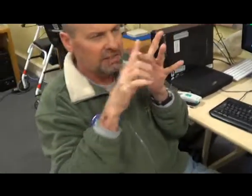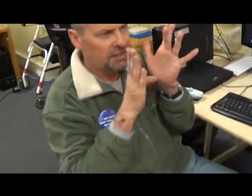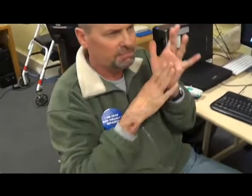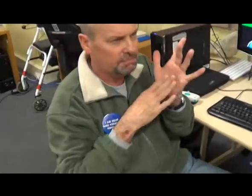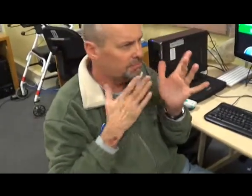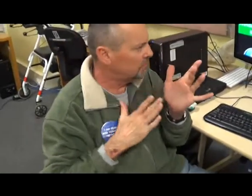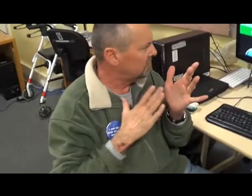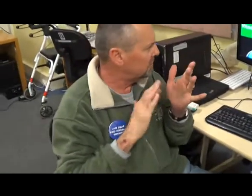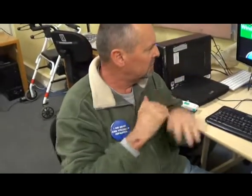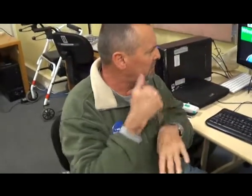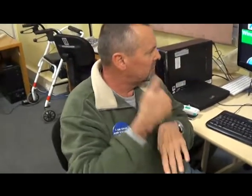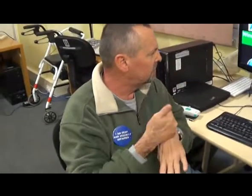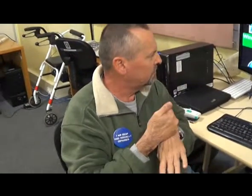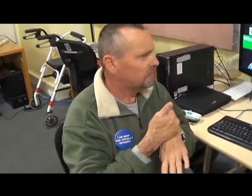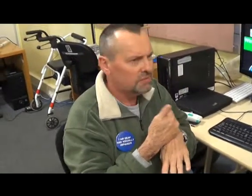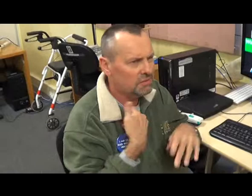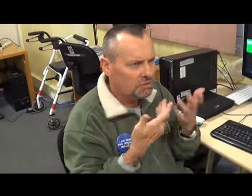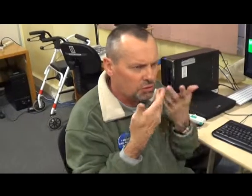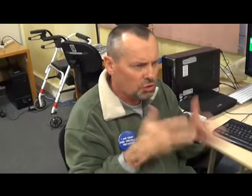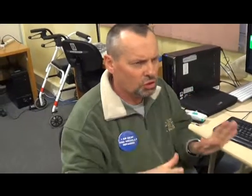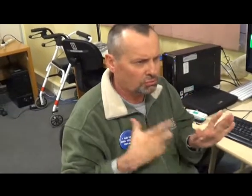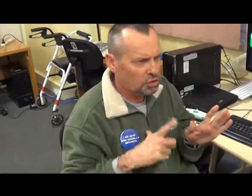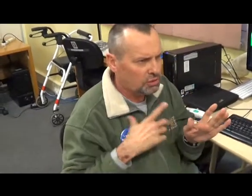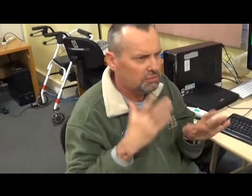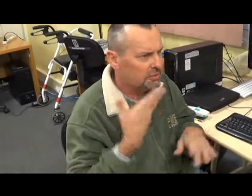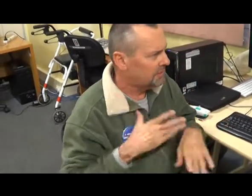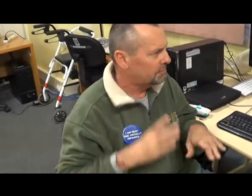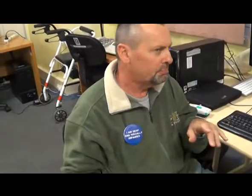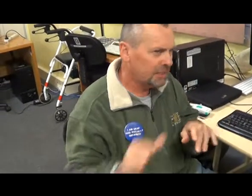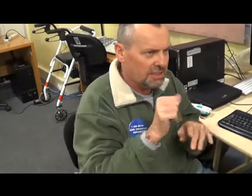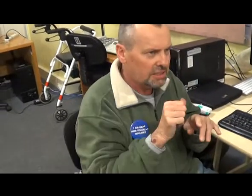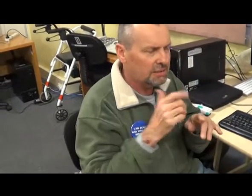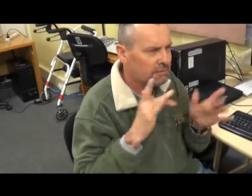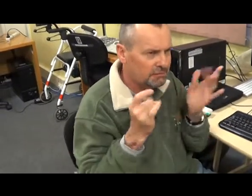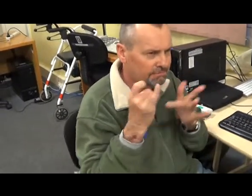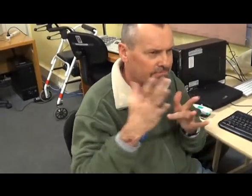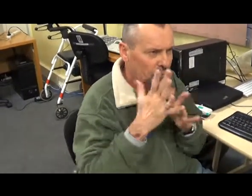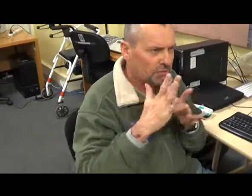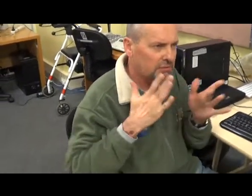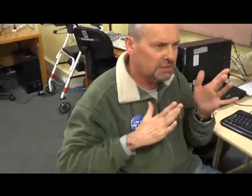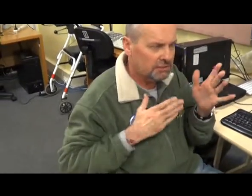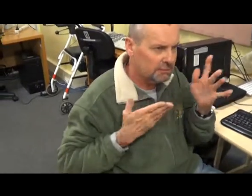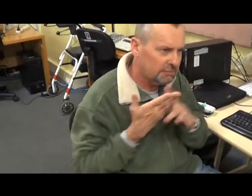This is AOL instant messenger. I have that set up. In the past I deleted it but I needed to re-install it.